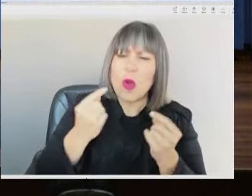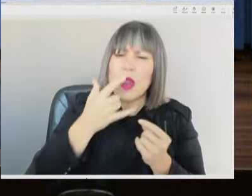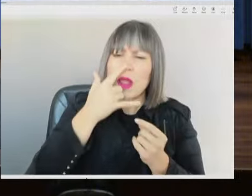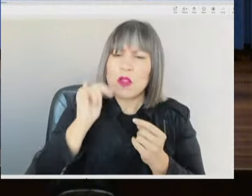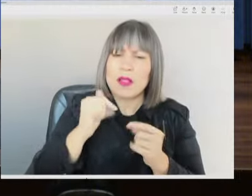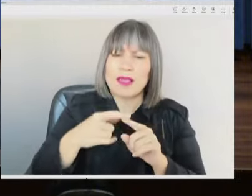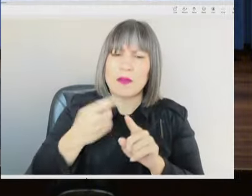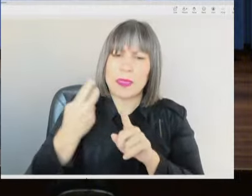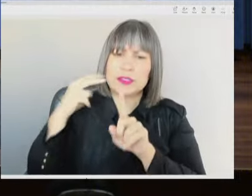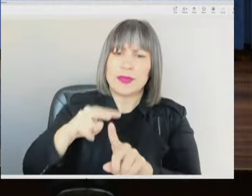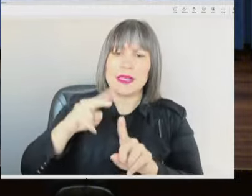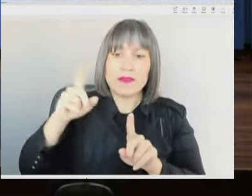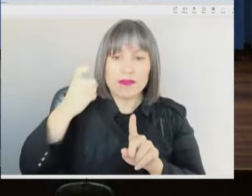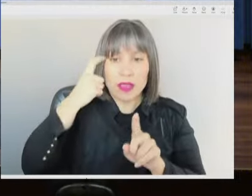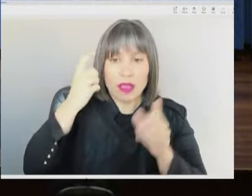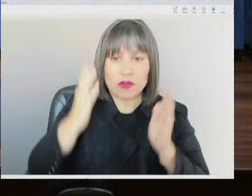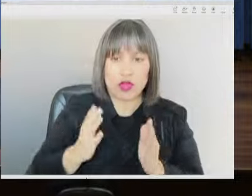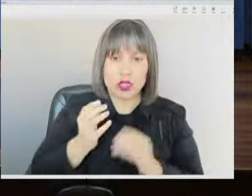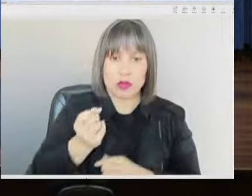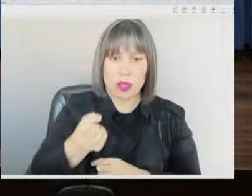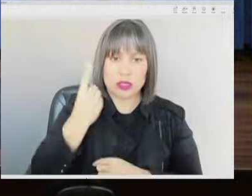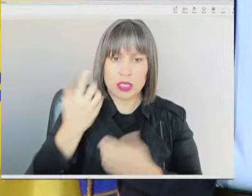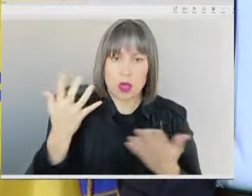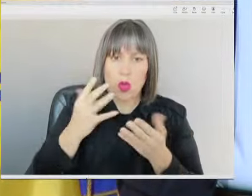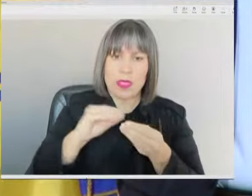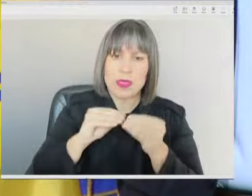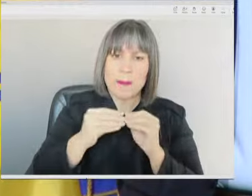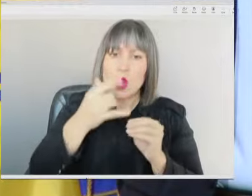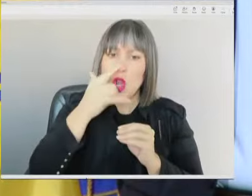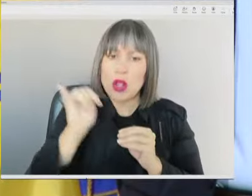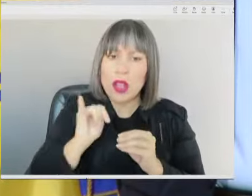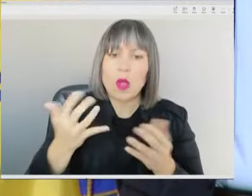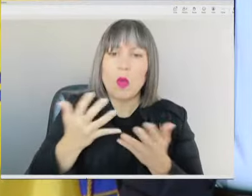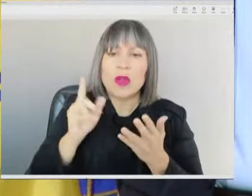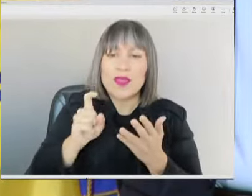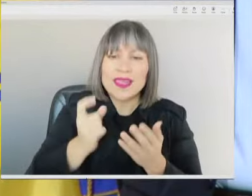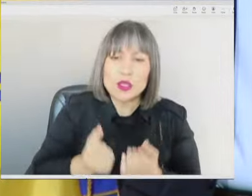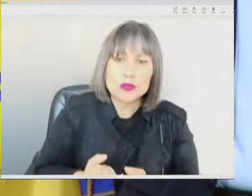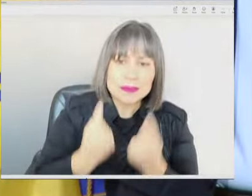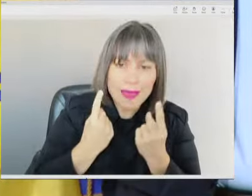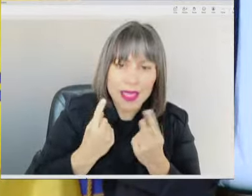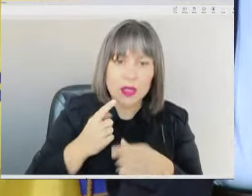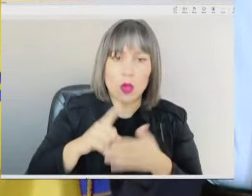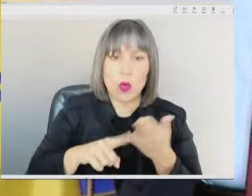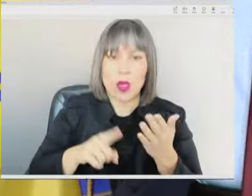governor to understand what these numbers look like? What do they need to spend? What do they think they're going to spend and how will this help them?